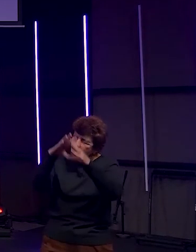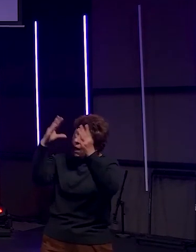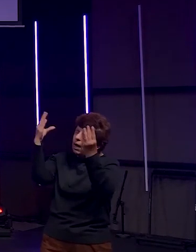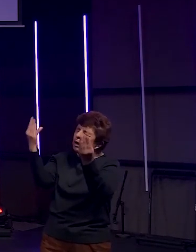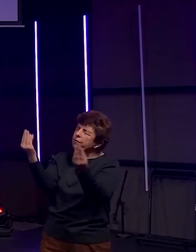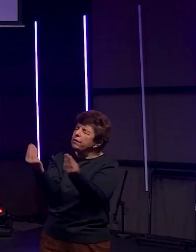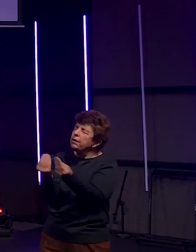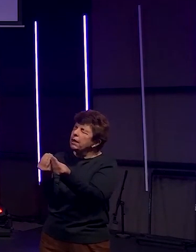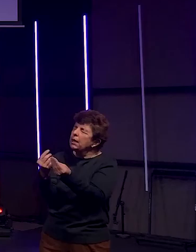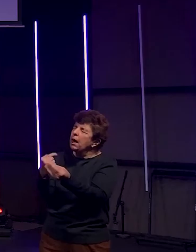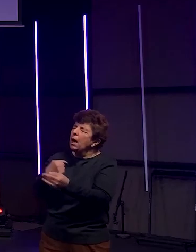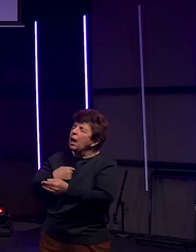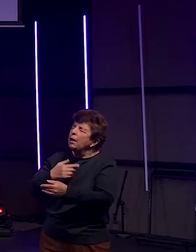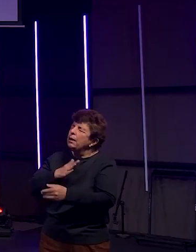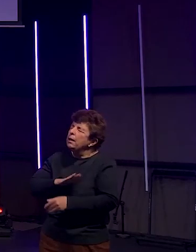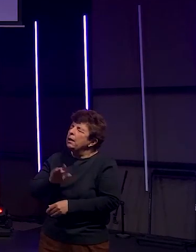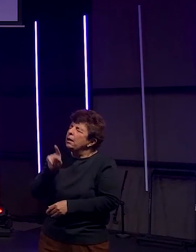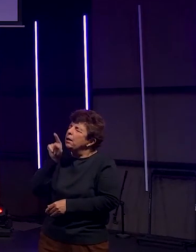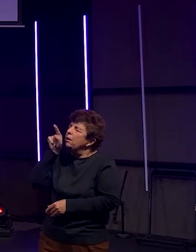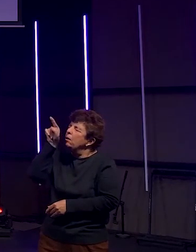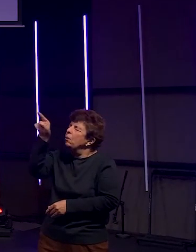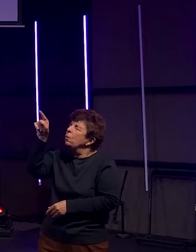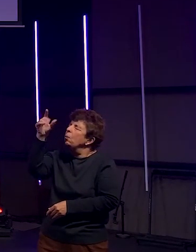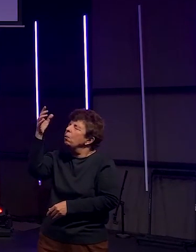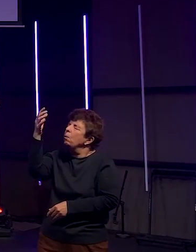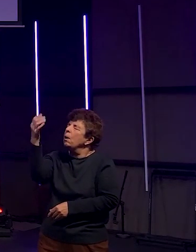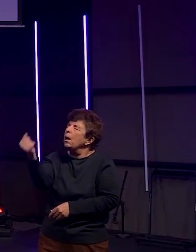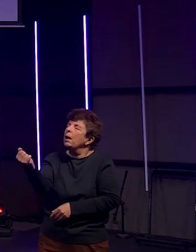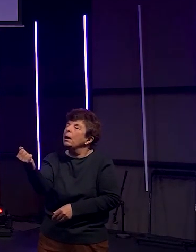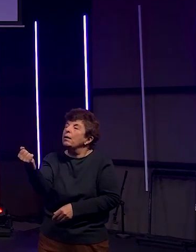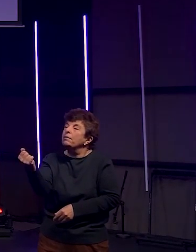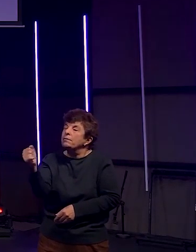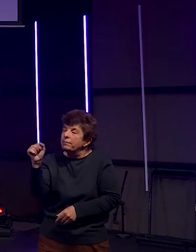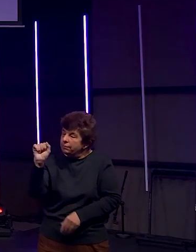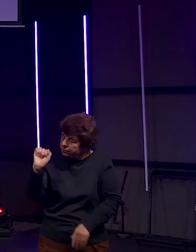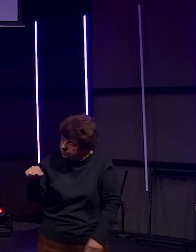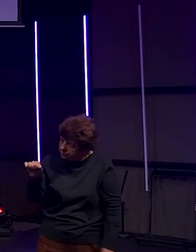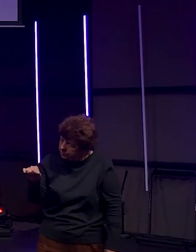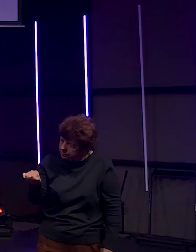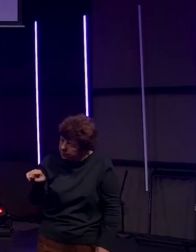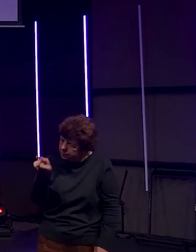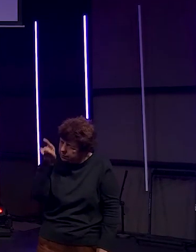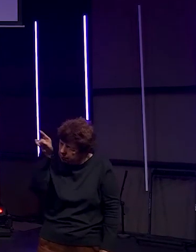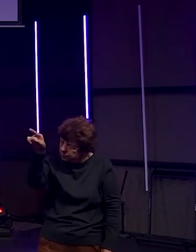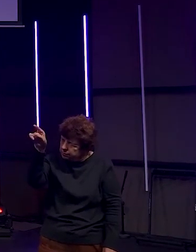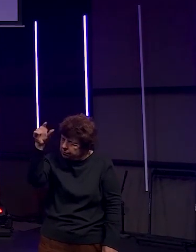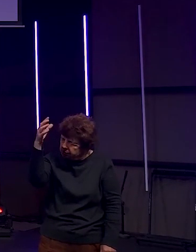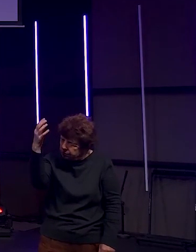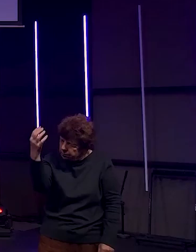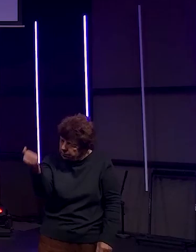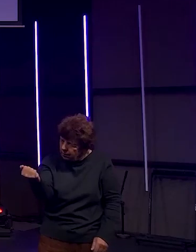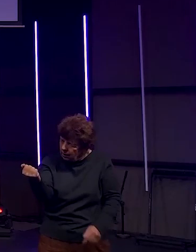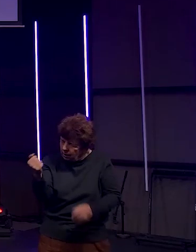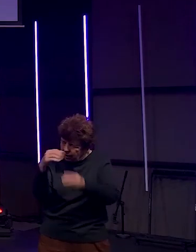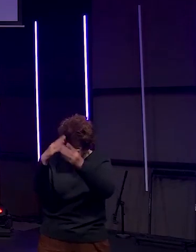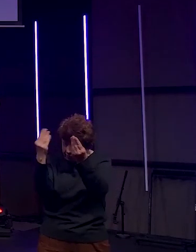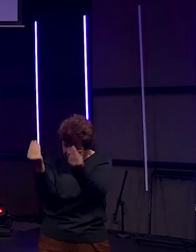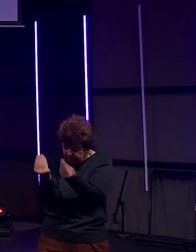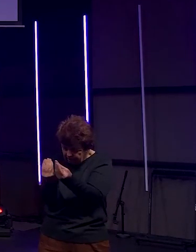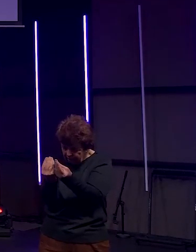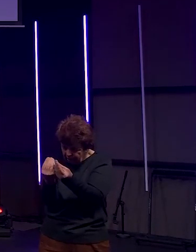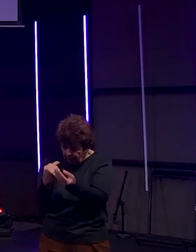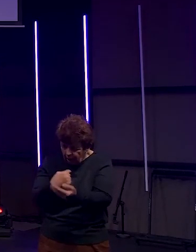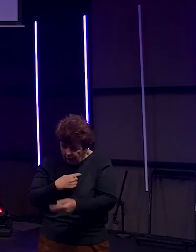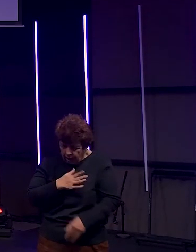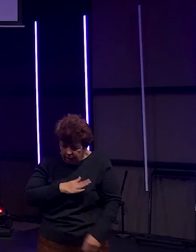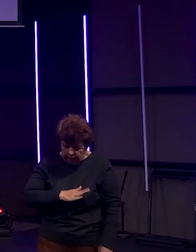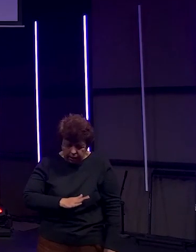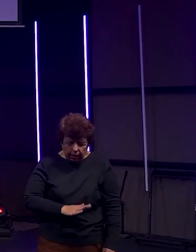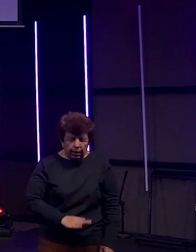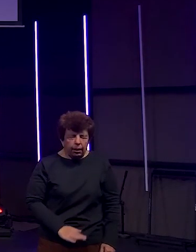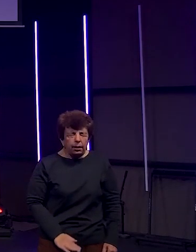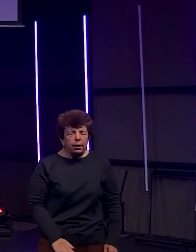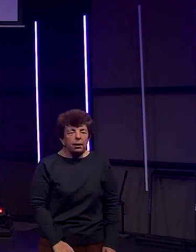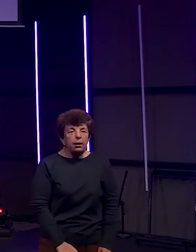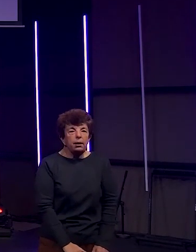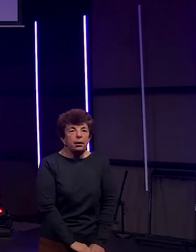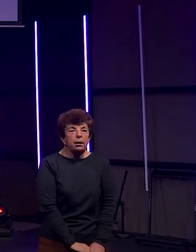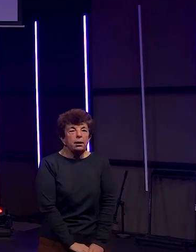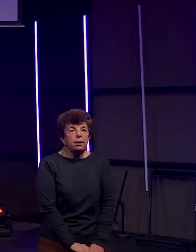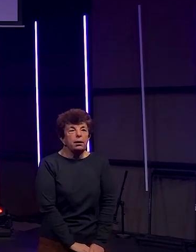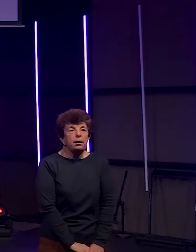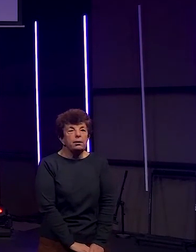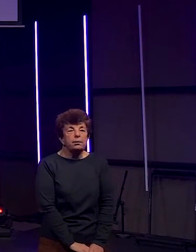Everything I need is in you Everything I need